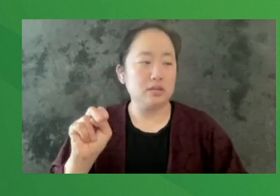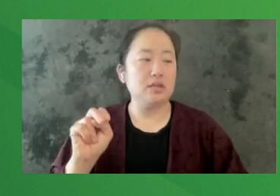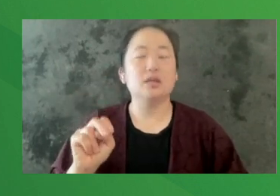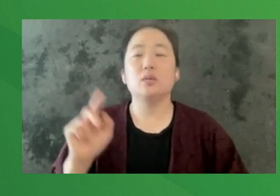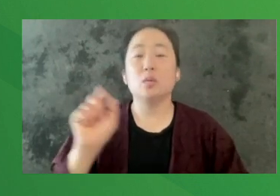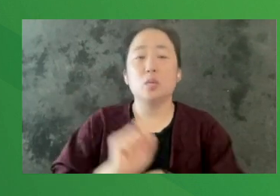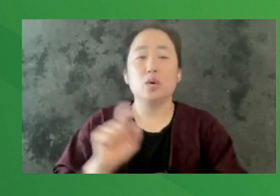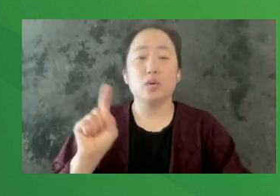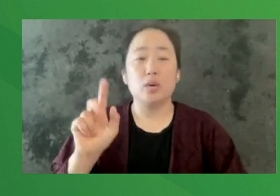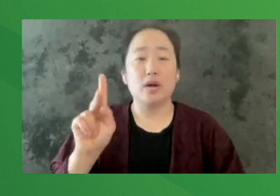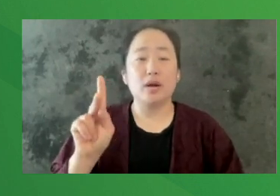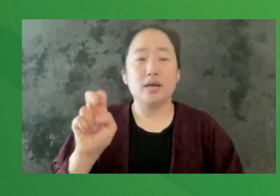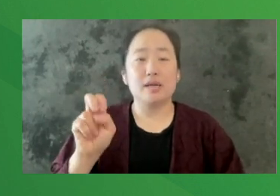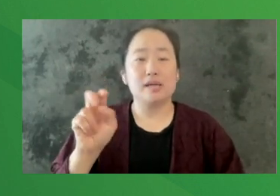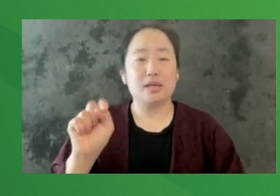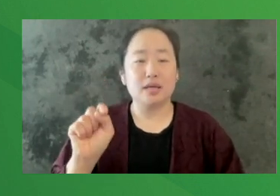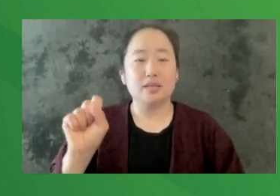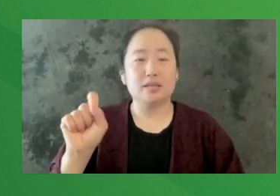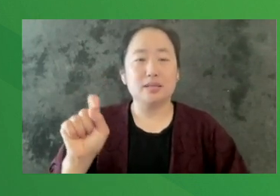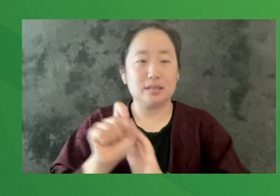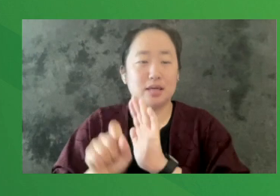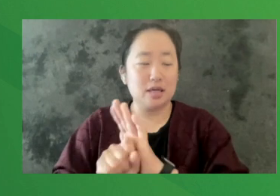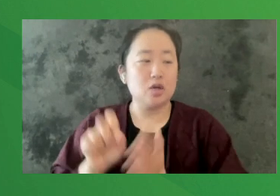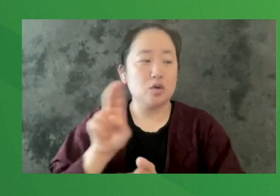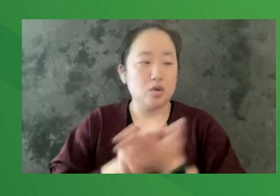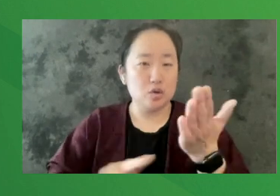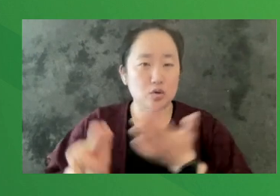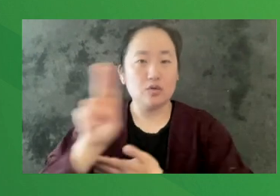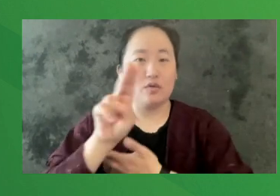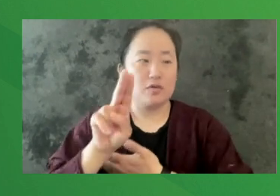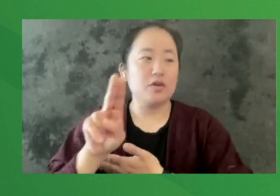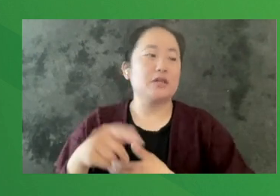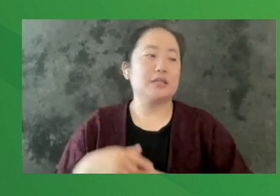education and civic responsibility and has been involved with the National Council